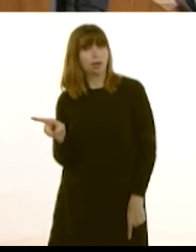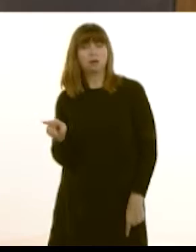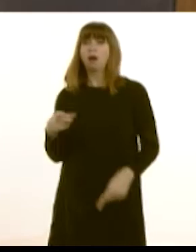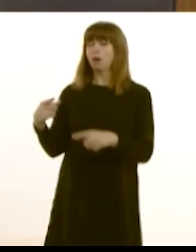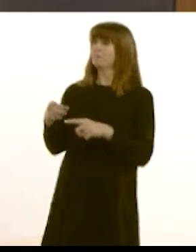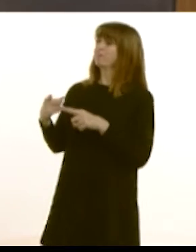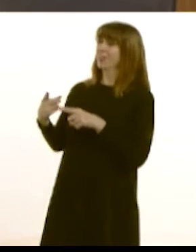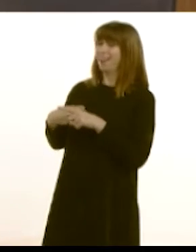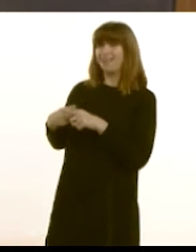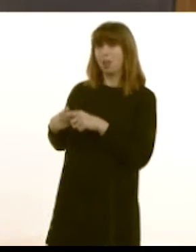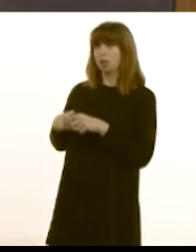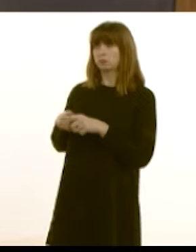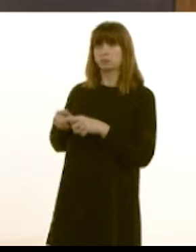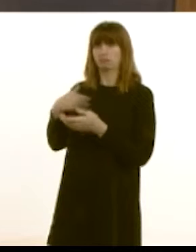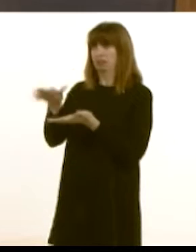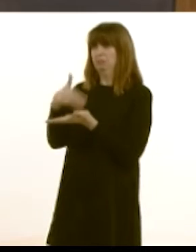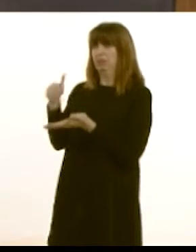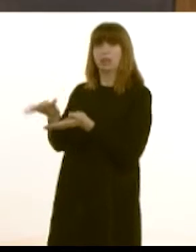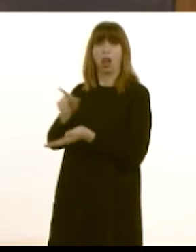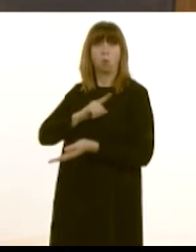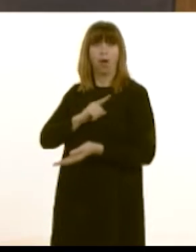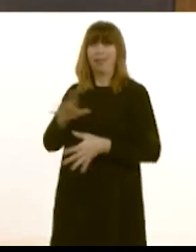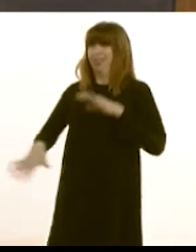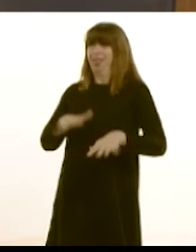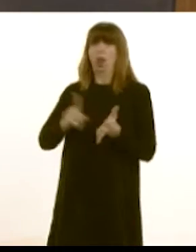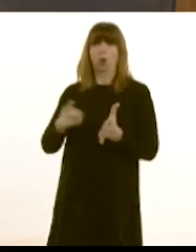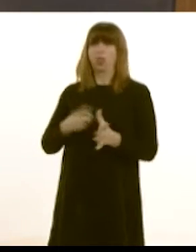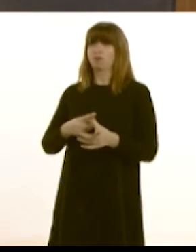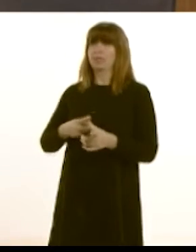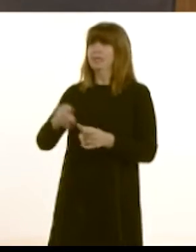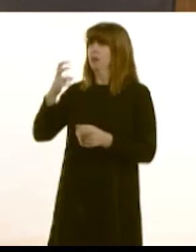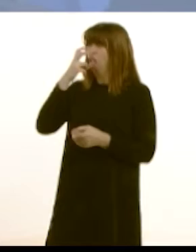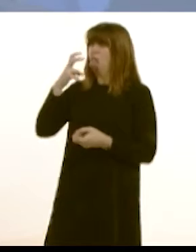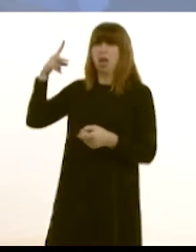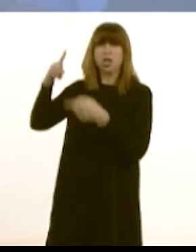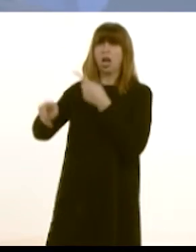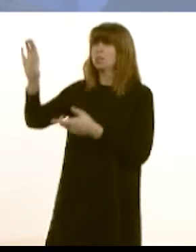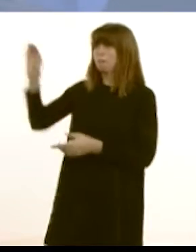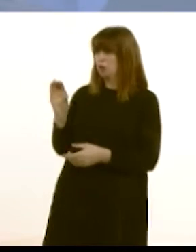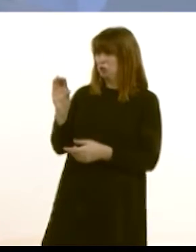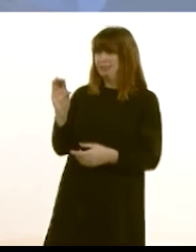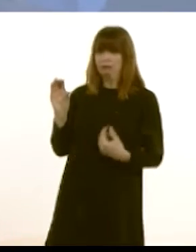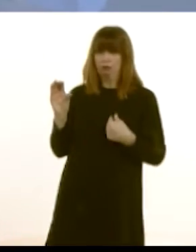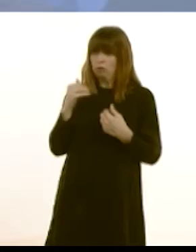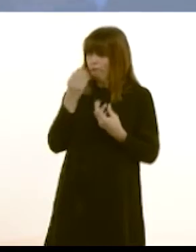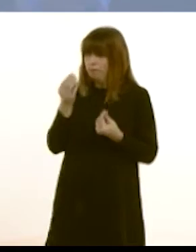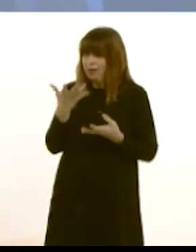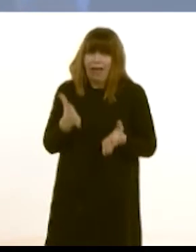a great rate is because of the massive cuts in funding that local authorities have received in Englandócuts that Iím sure her party would like to replicate.